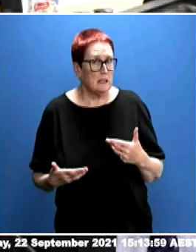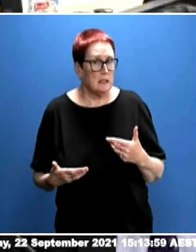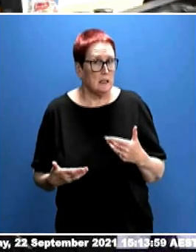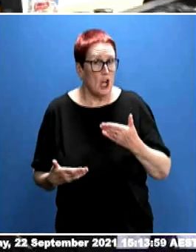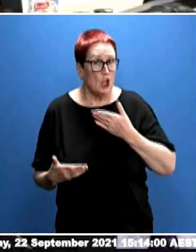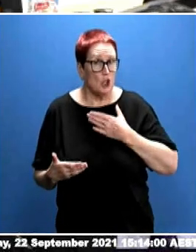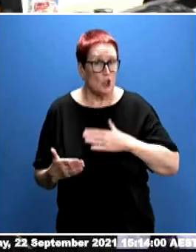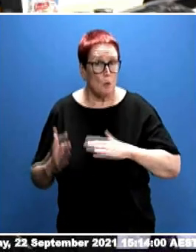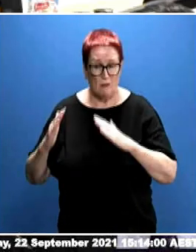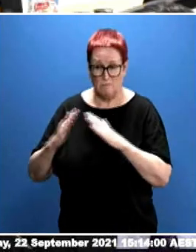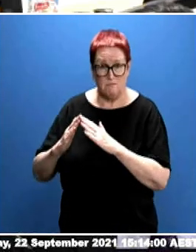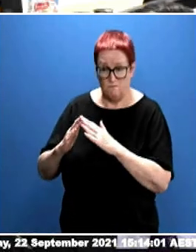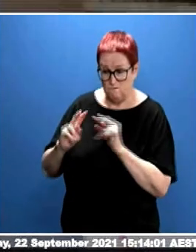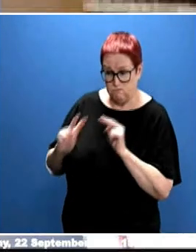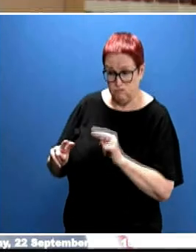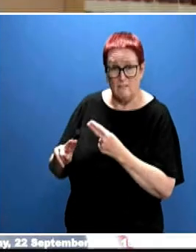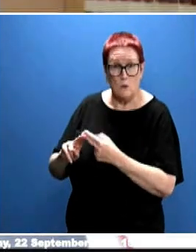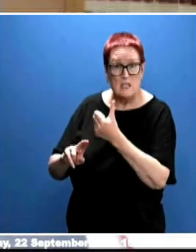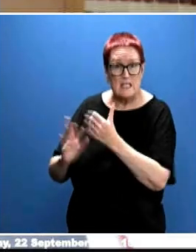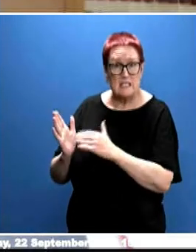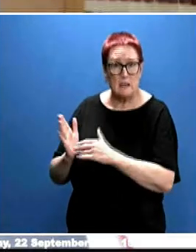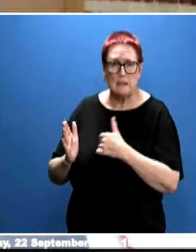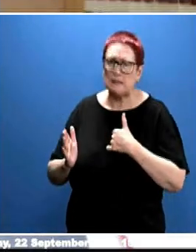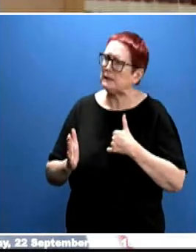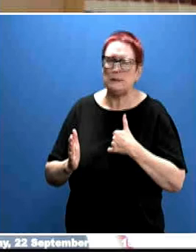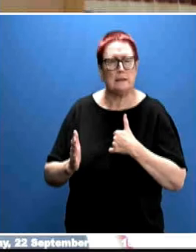for six months, which I would be very cautious about making such